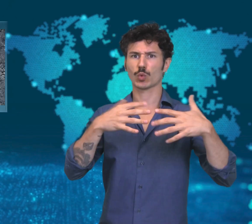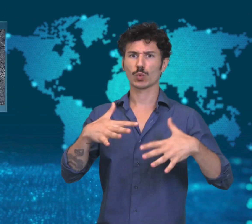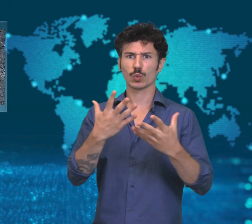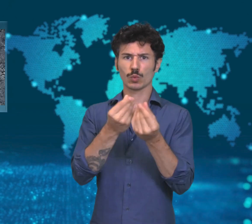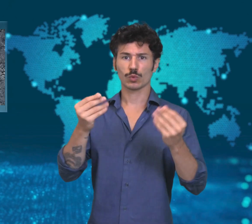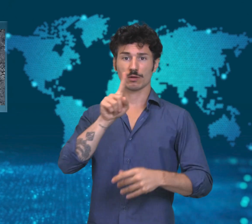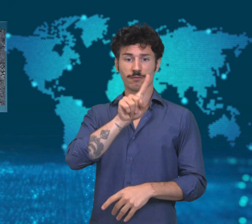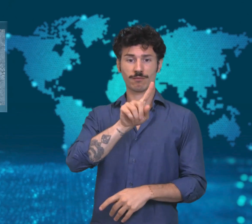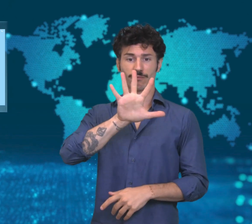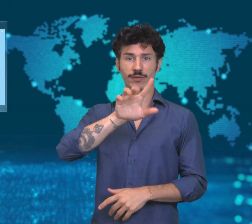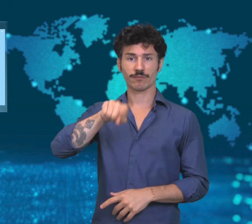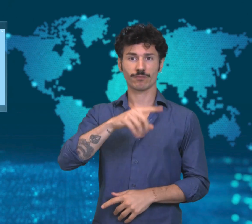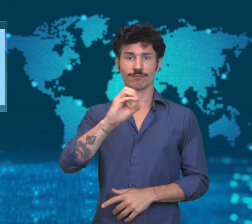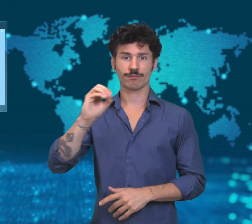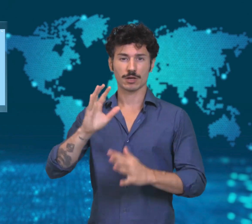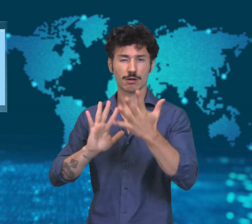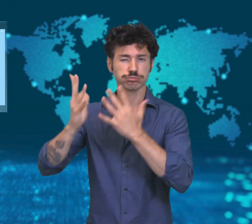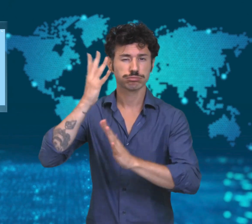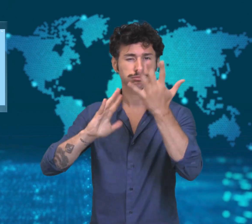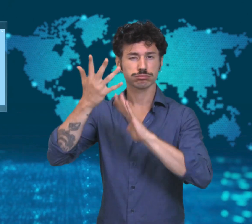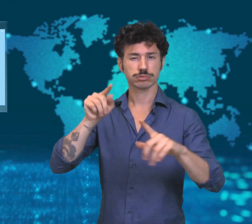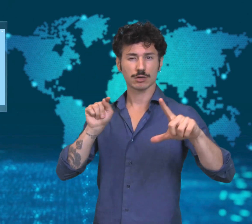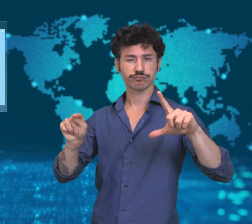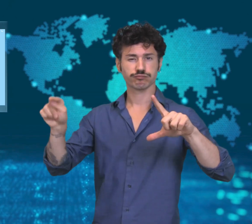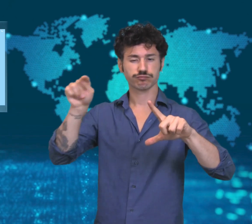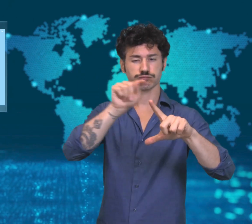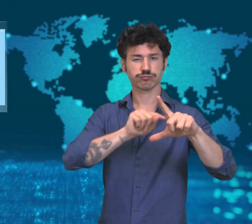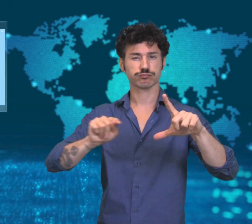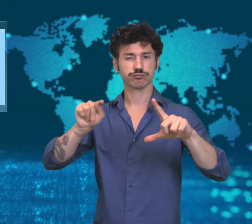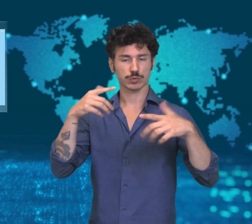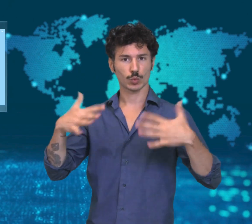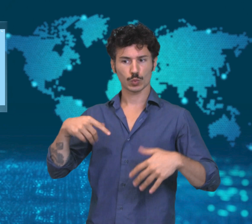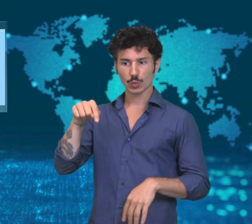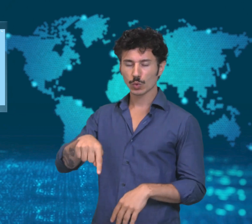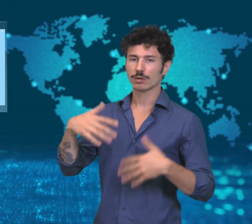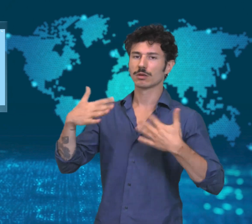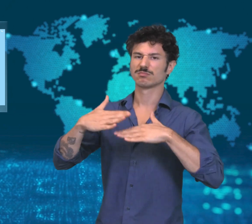this was the worst fire season on record.